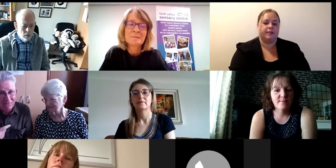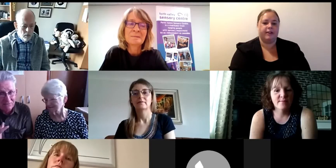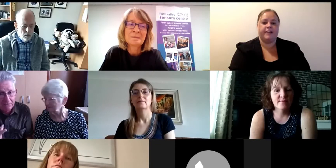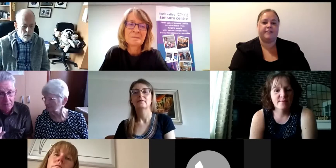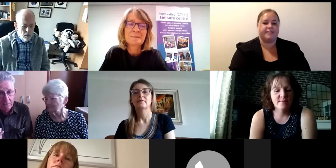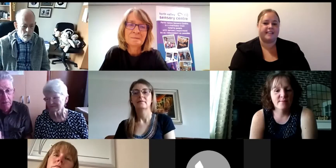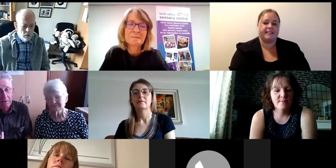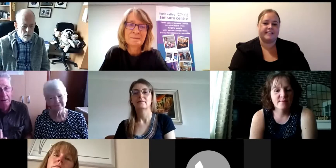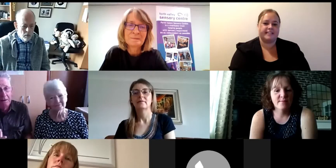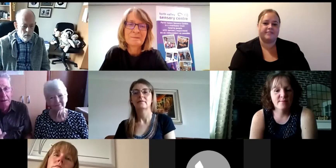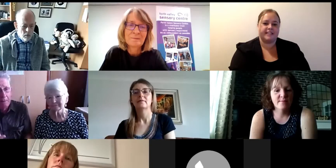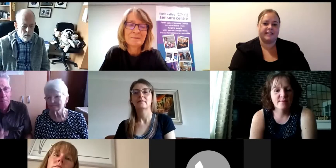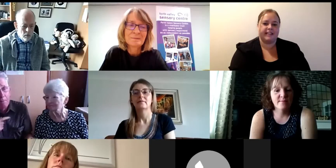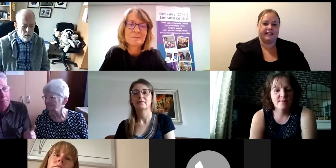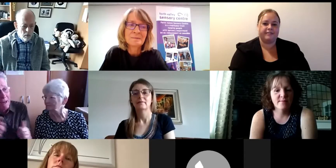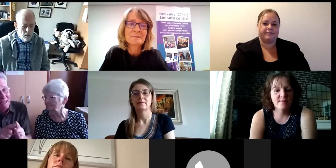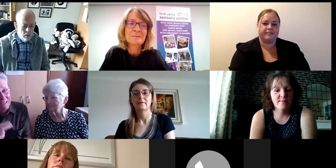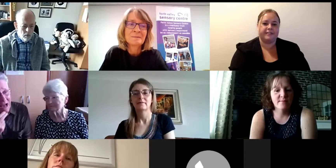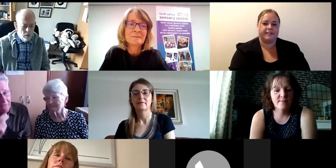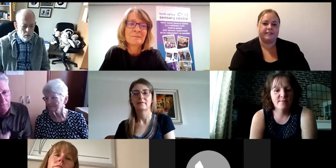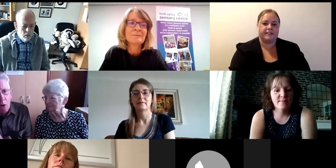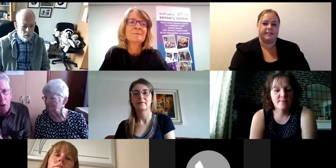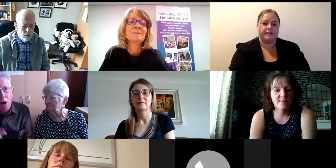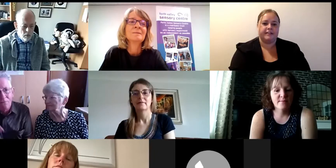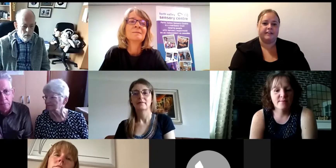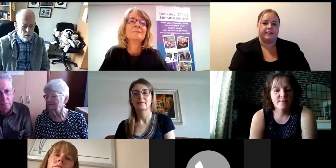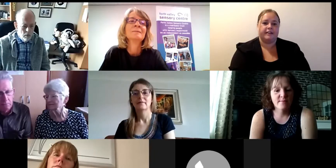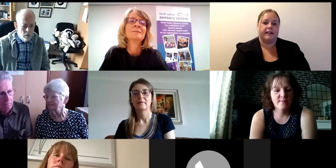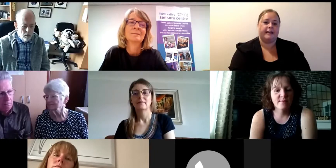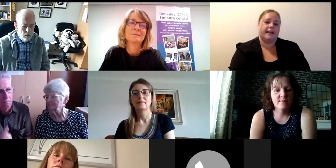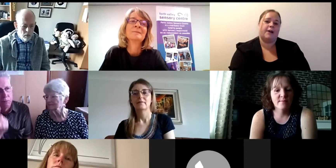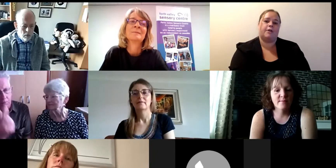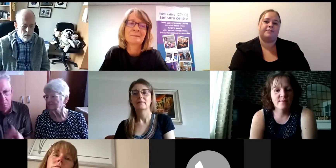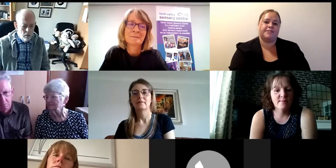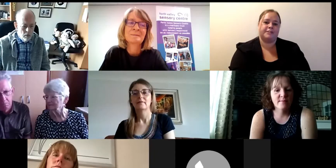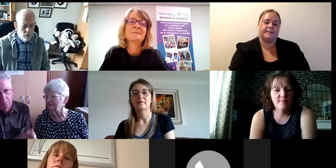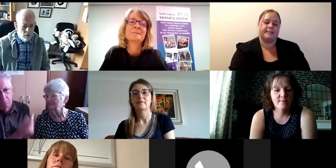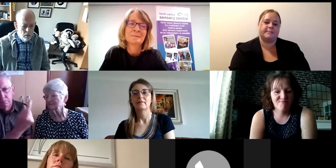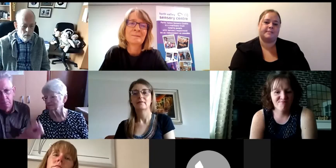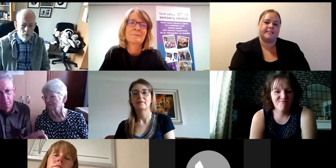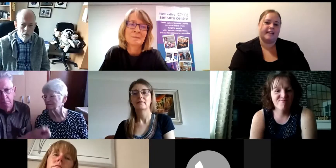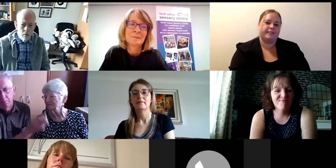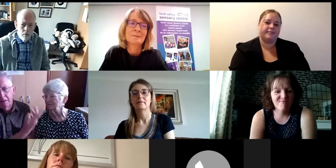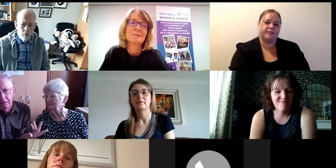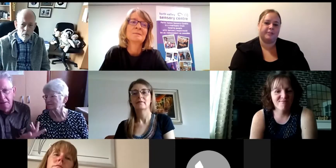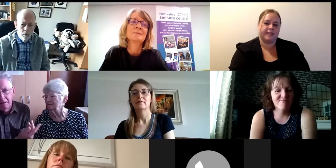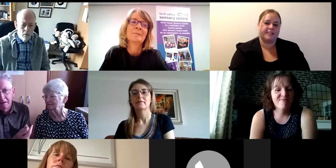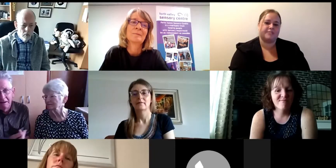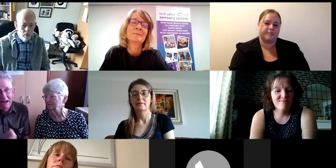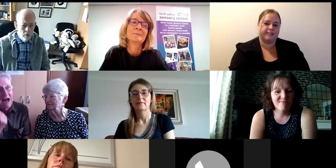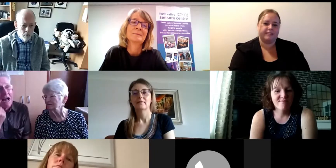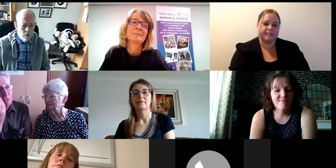every day. That's every day life. and how often do you meet someone deaf? That's rare.